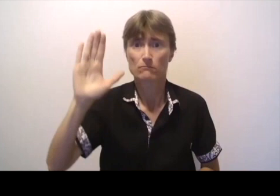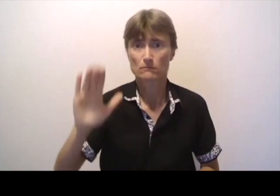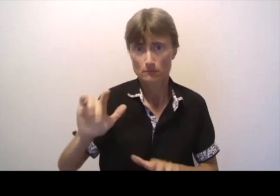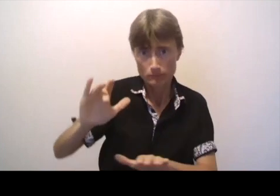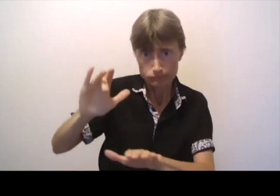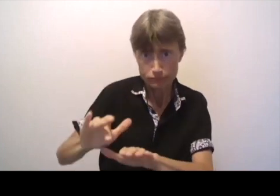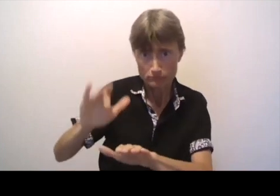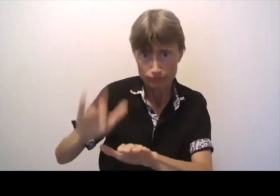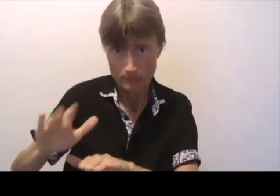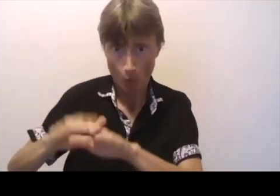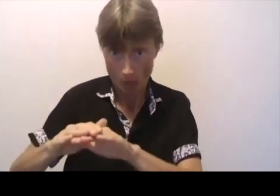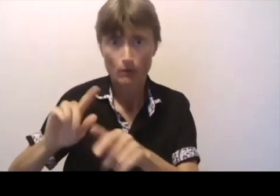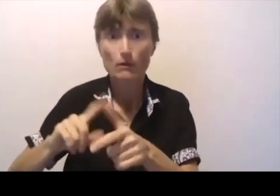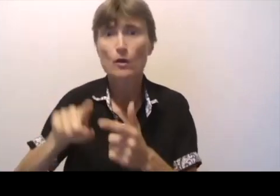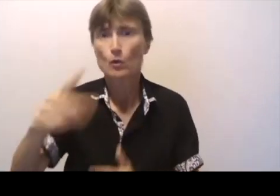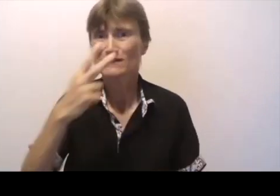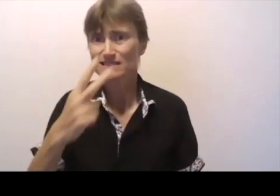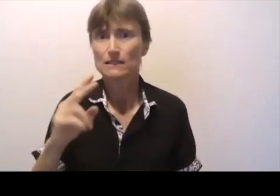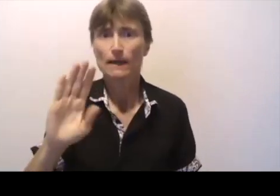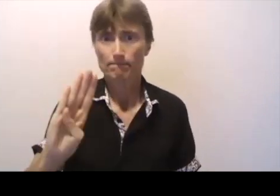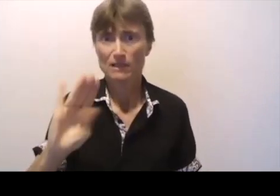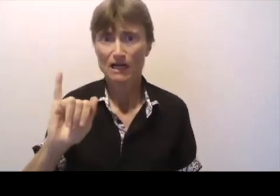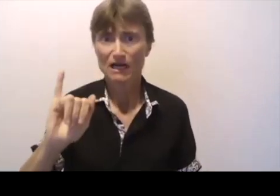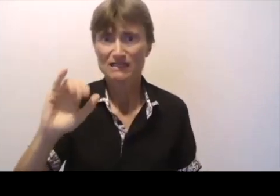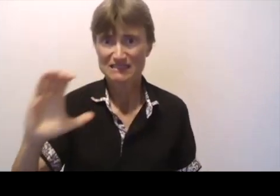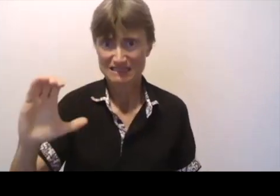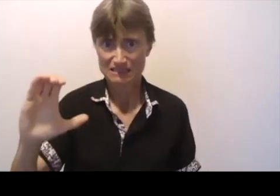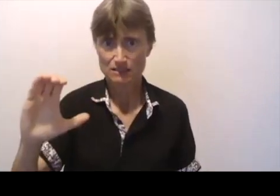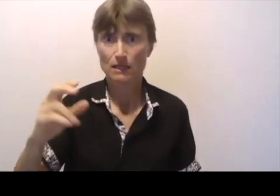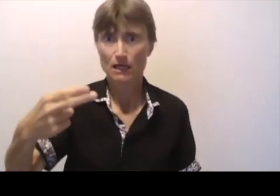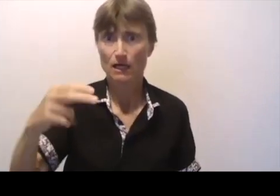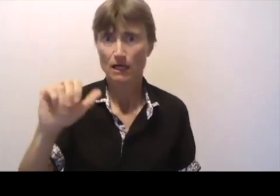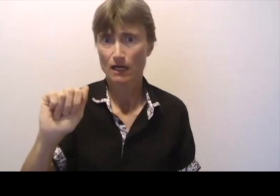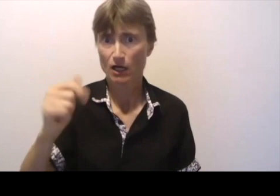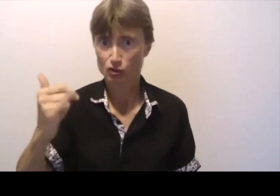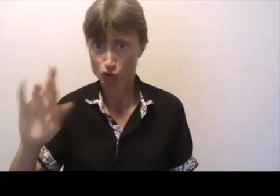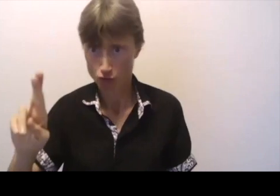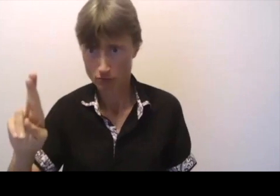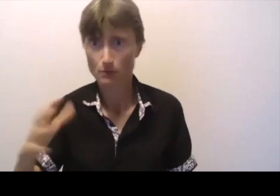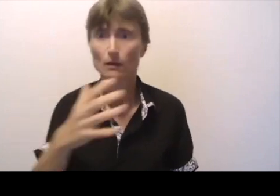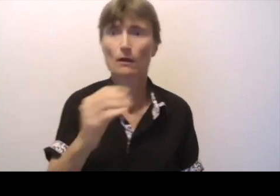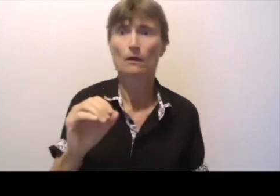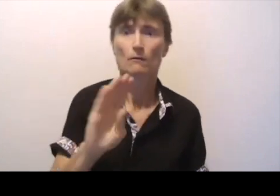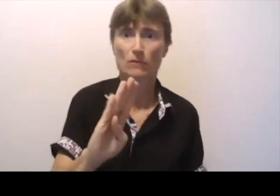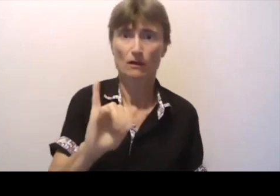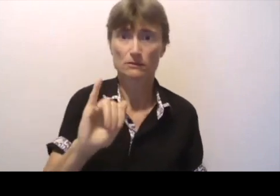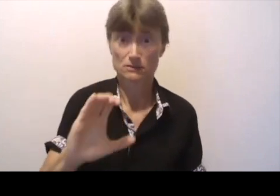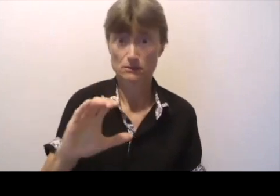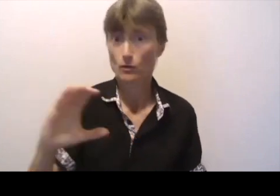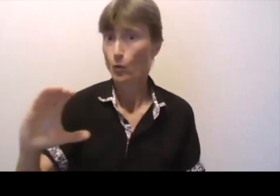basic income calgary hajir and then bic colleen will be with you to help and if you get disconnected feel free to